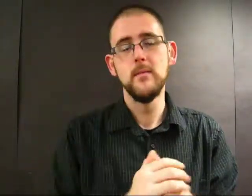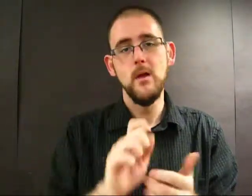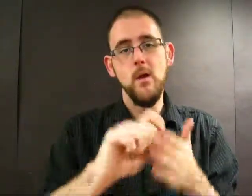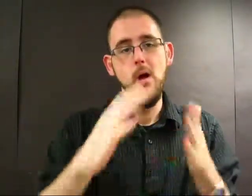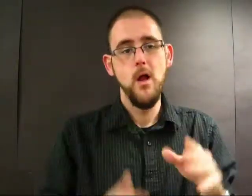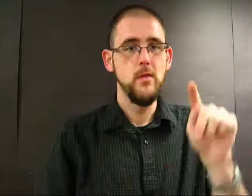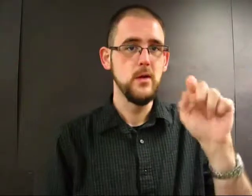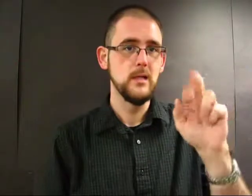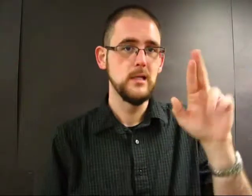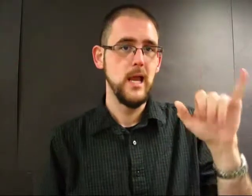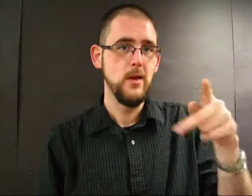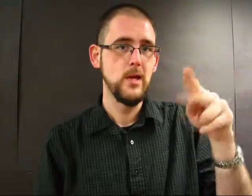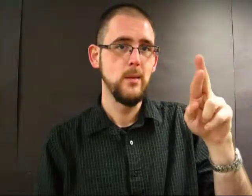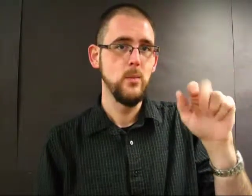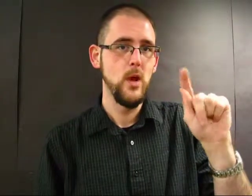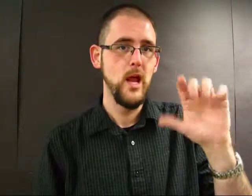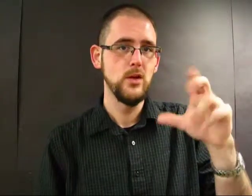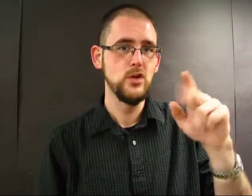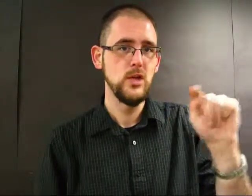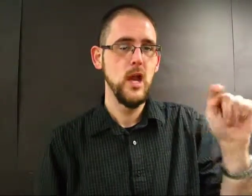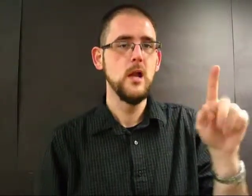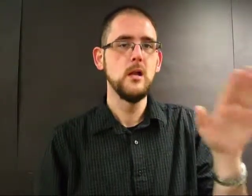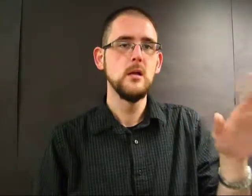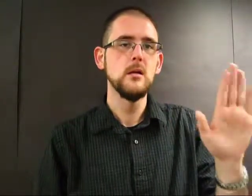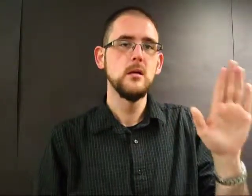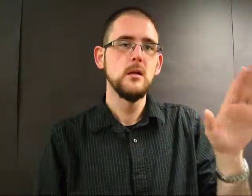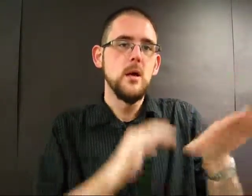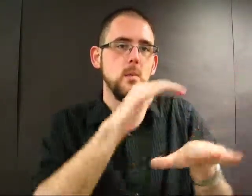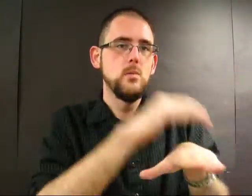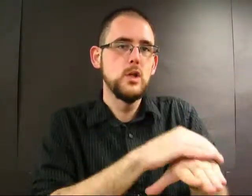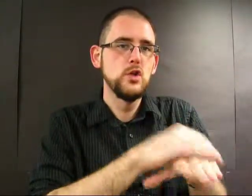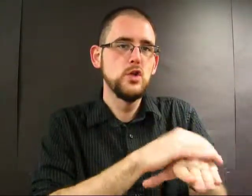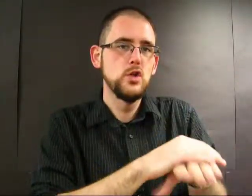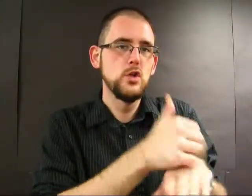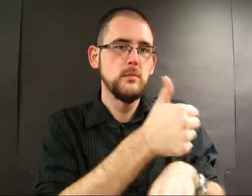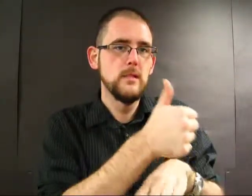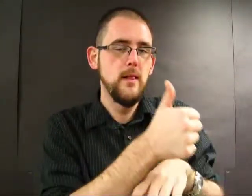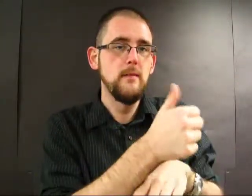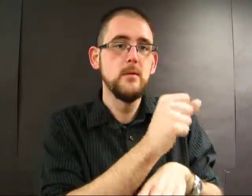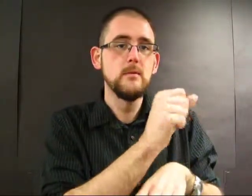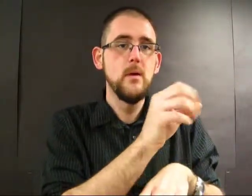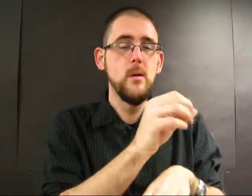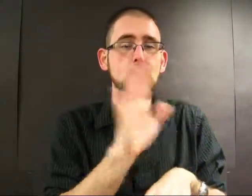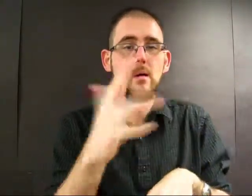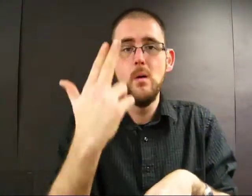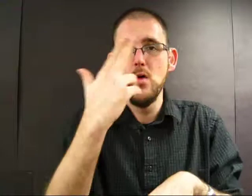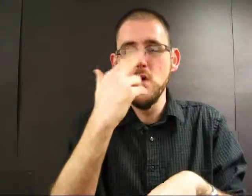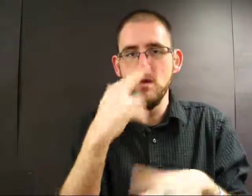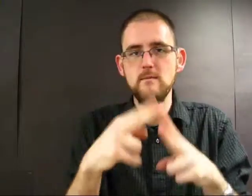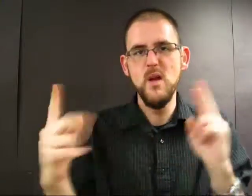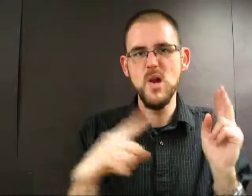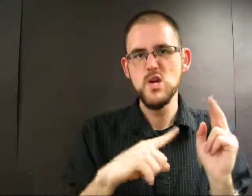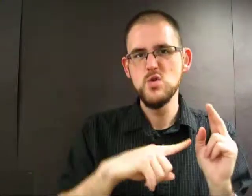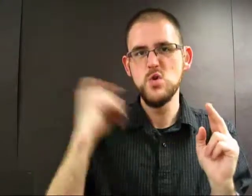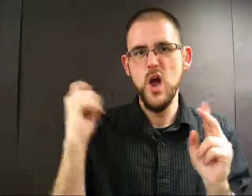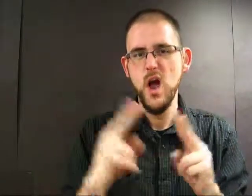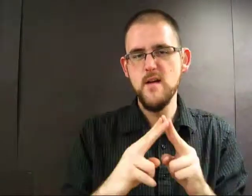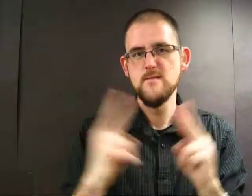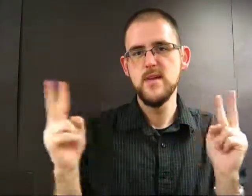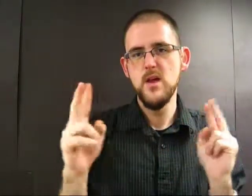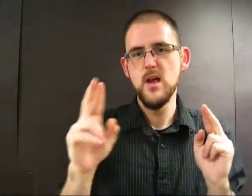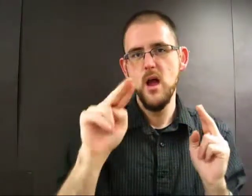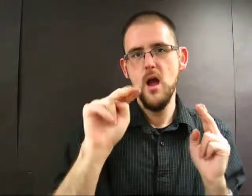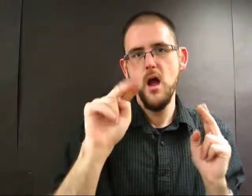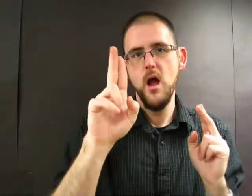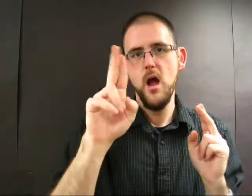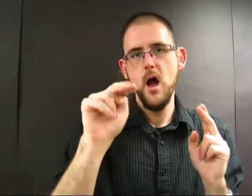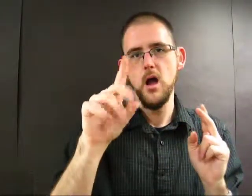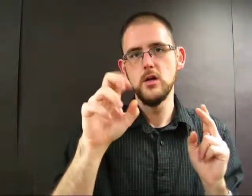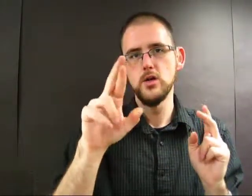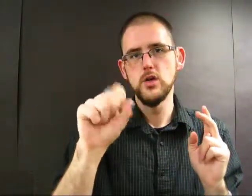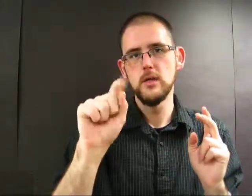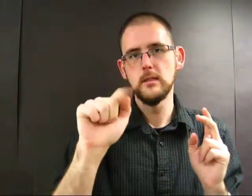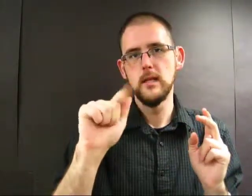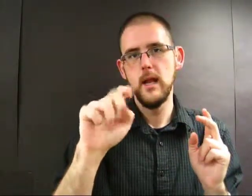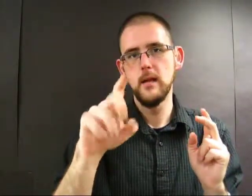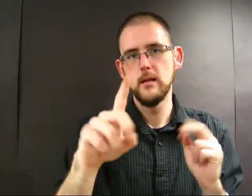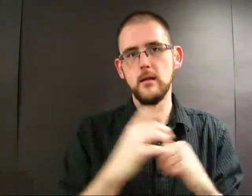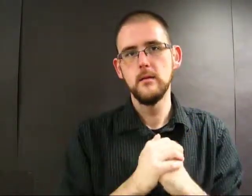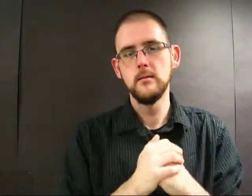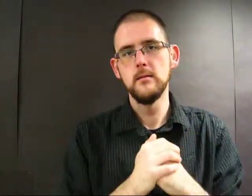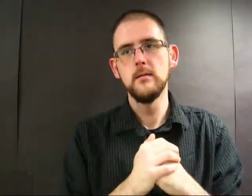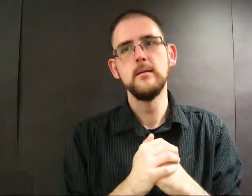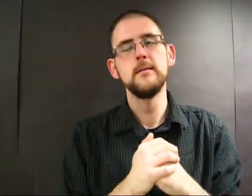Terry Pratchett is British, so the humor is very dry and understated.